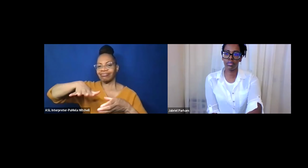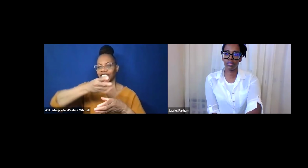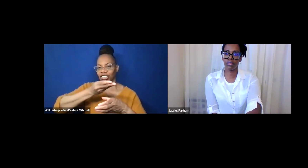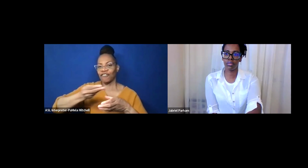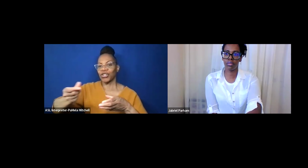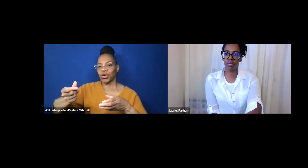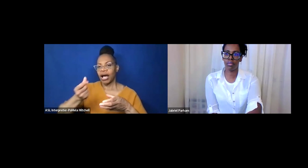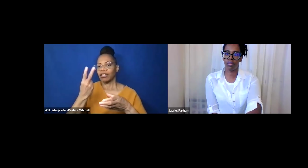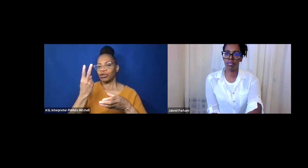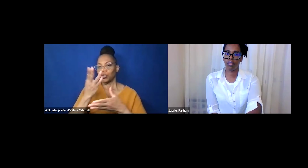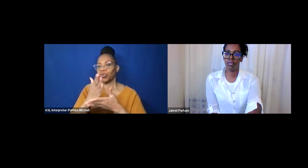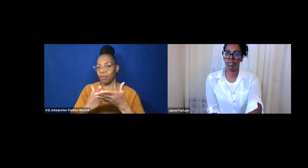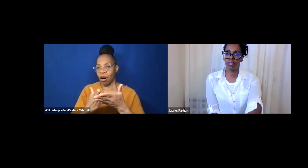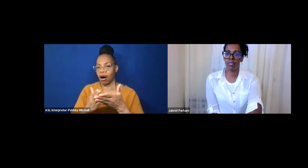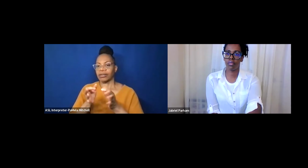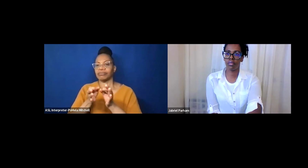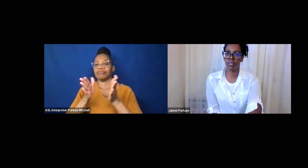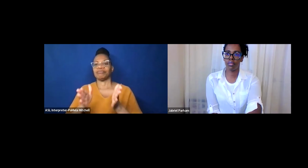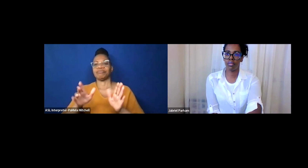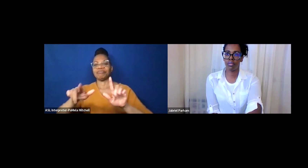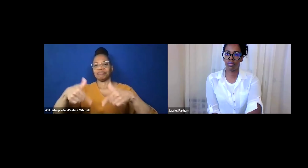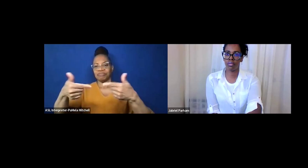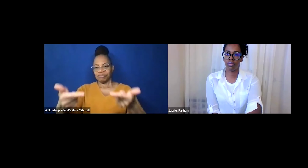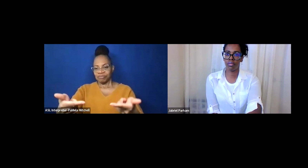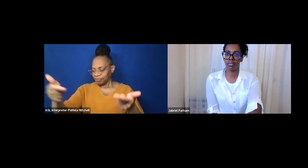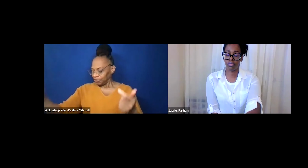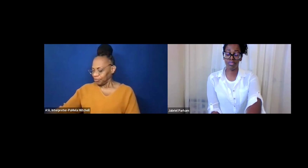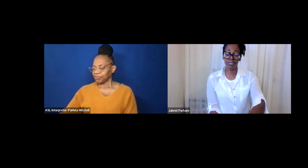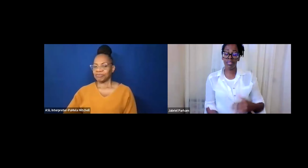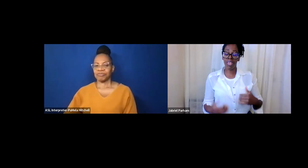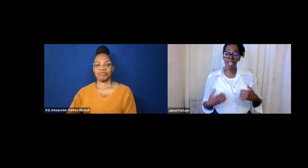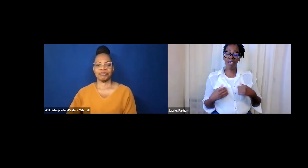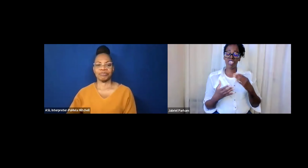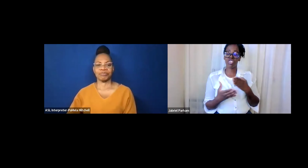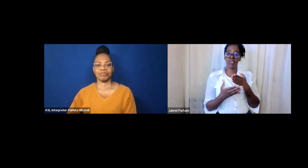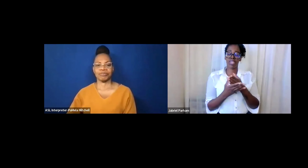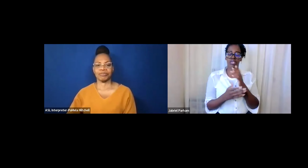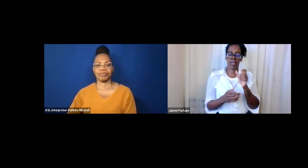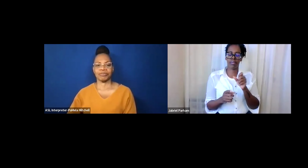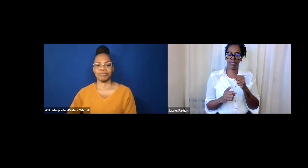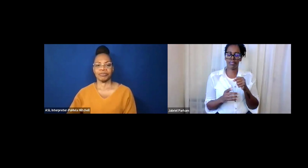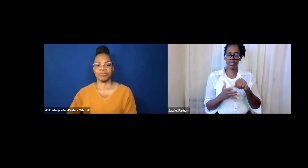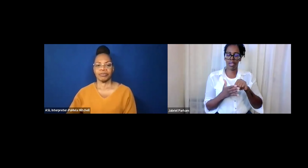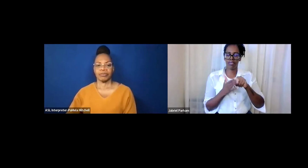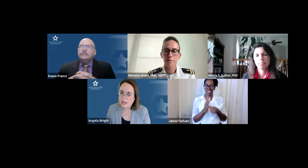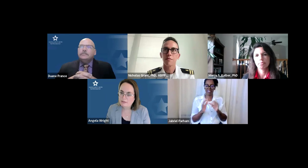I'm gonna do a two-parter, "Is there an intervention with emphasis on family reunification?"